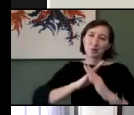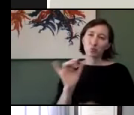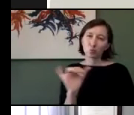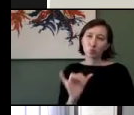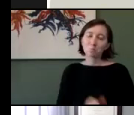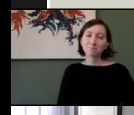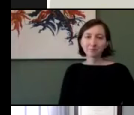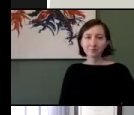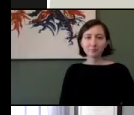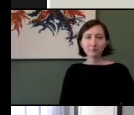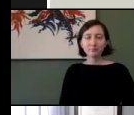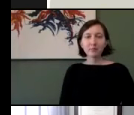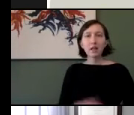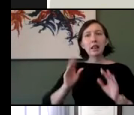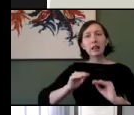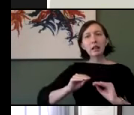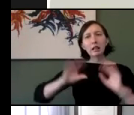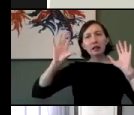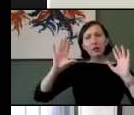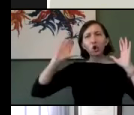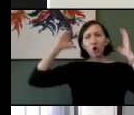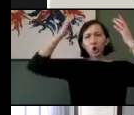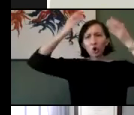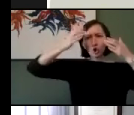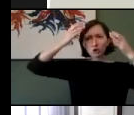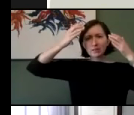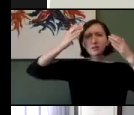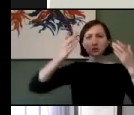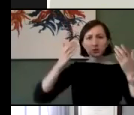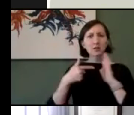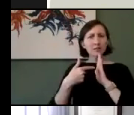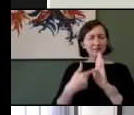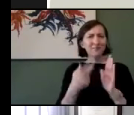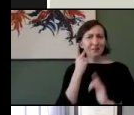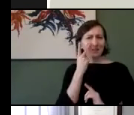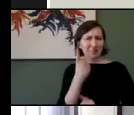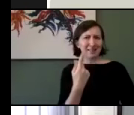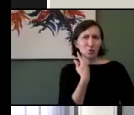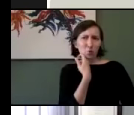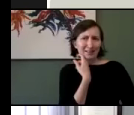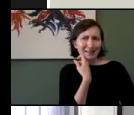Clear hoods— That's another thing that I think a lot of us have seen.